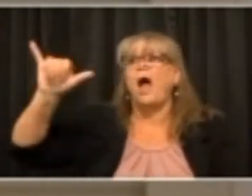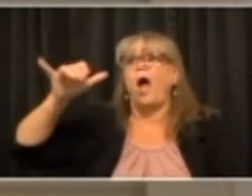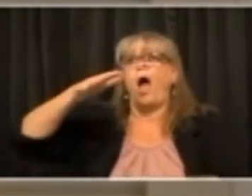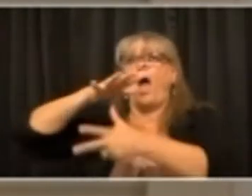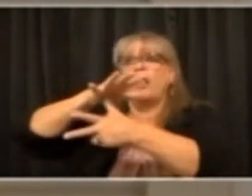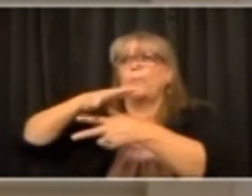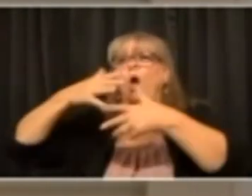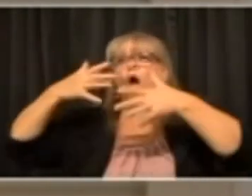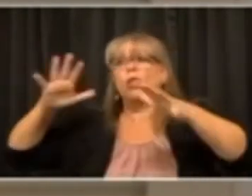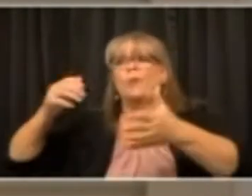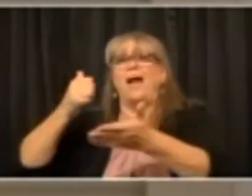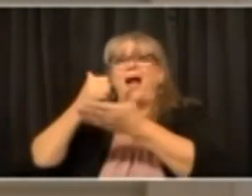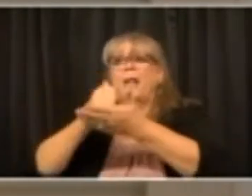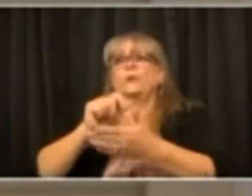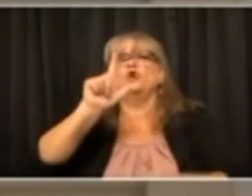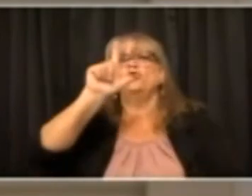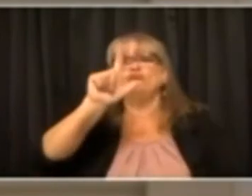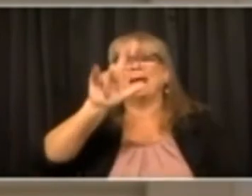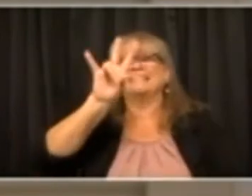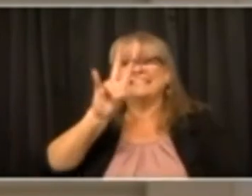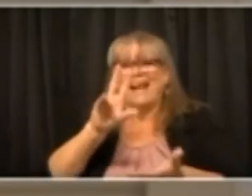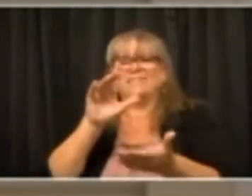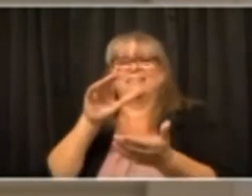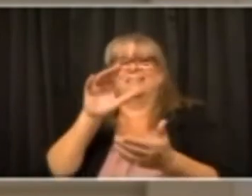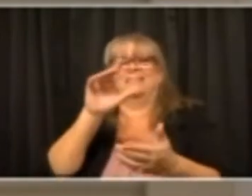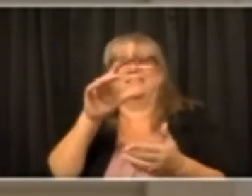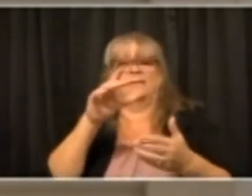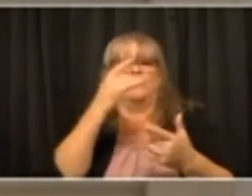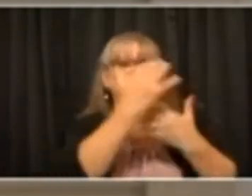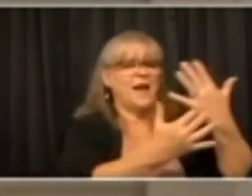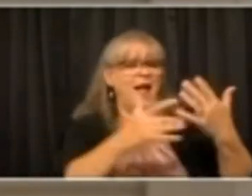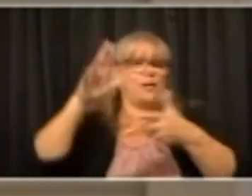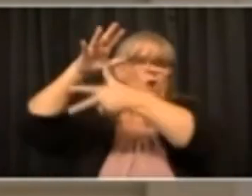delivering roughly 82 000 gallons of product